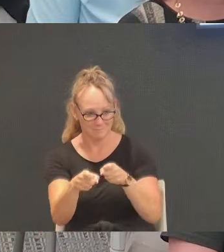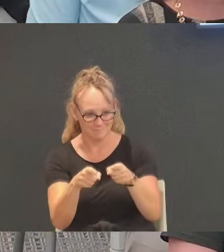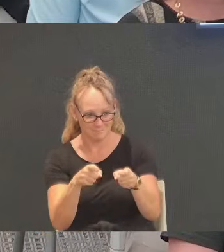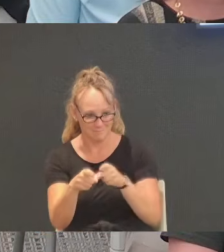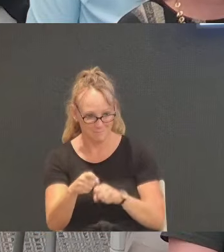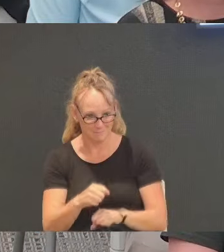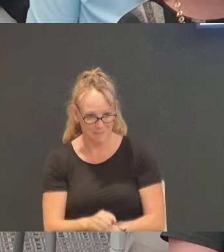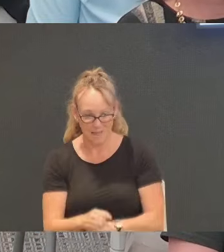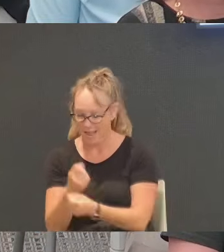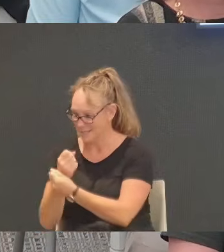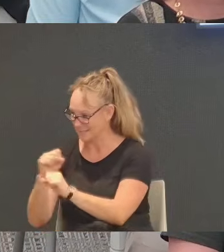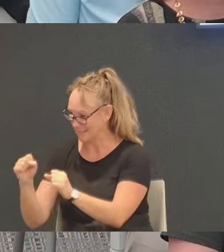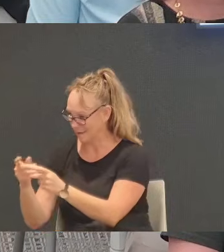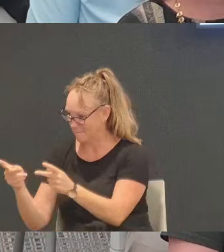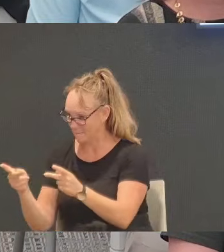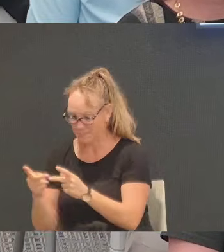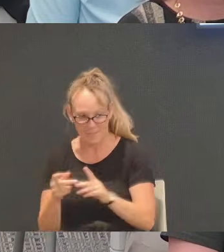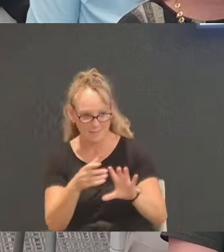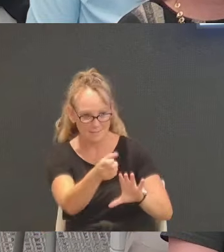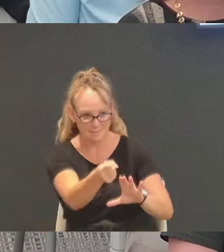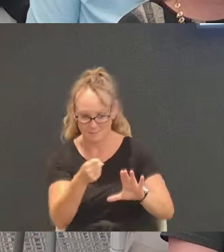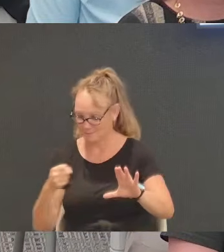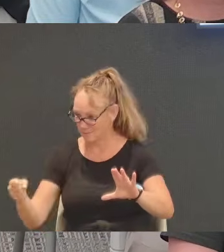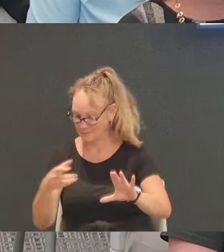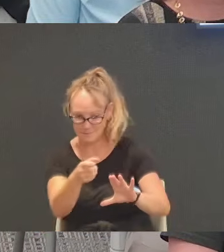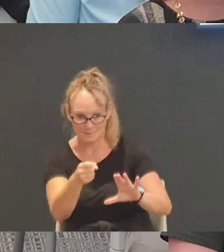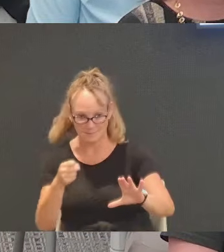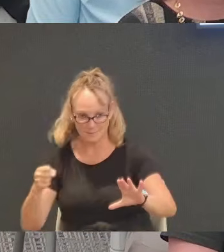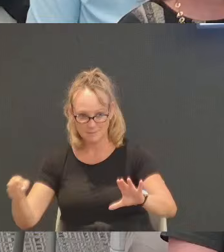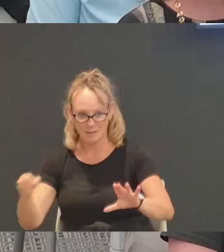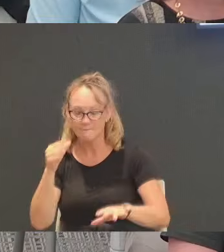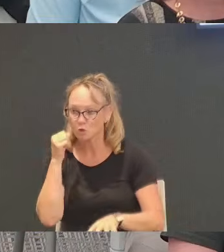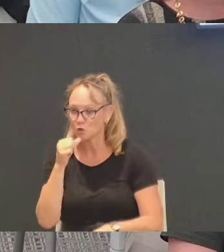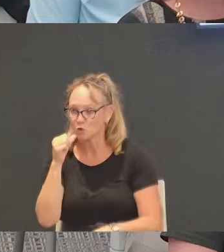the girls that would also ensure they received the services they needed to stabilize. I found